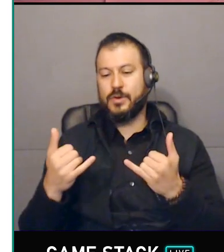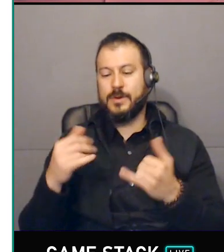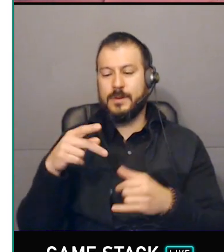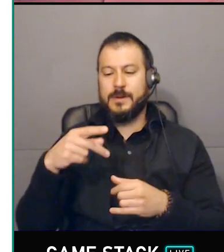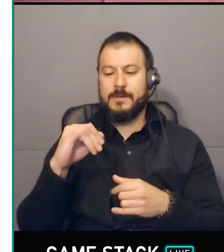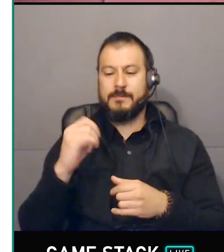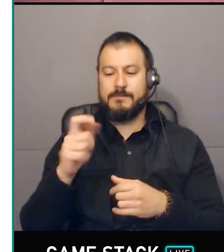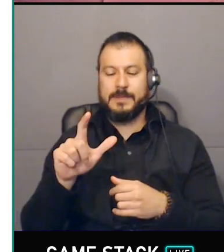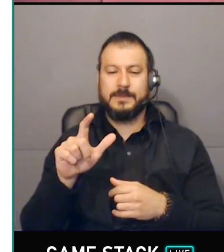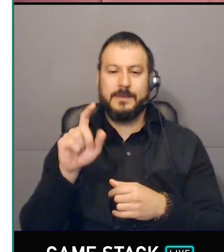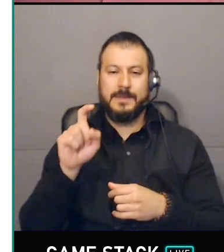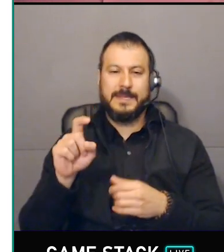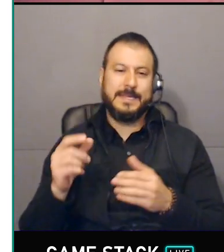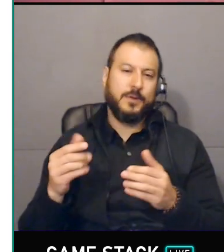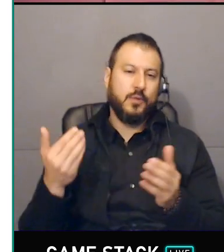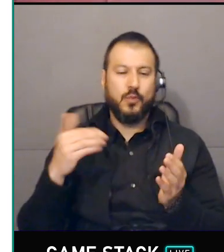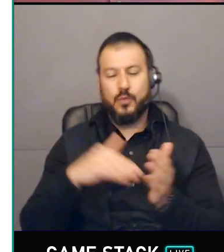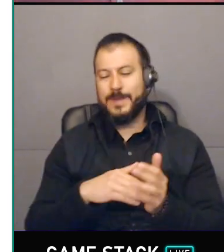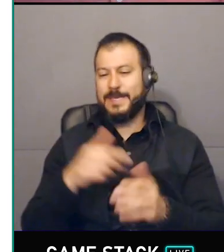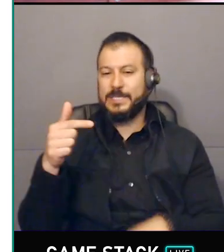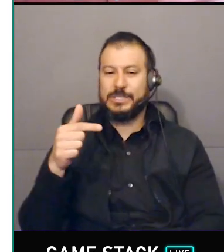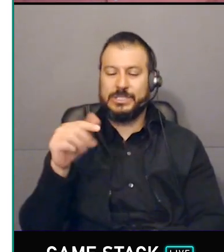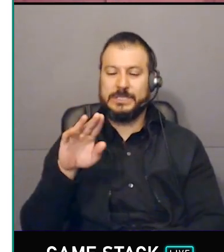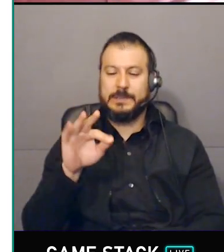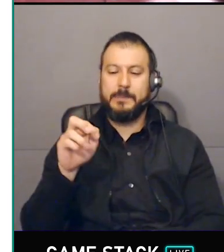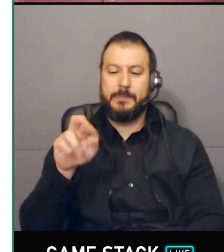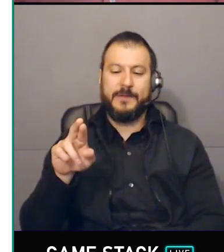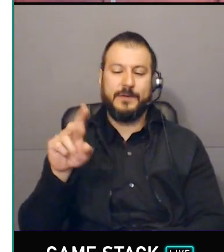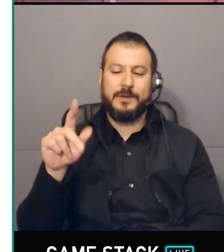and that means we need to read G-buffer data